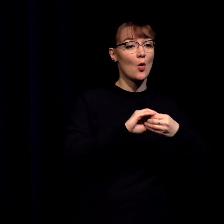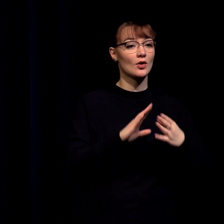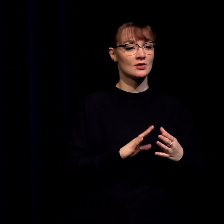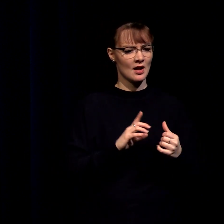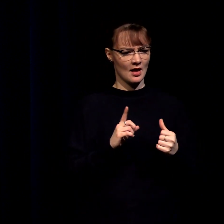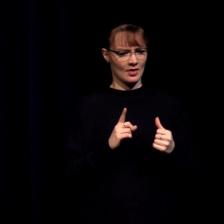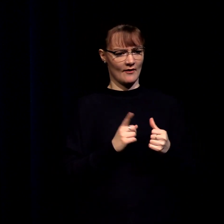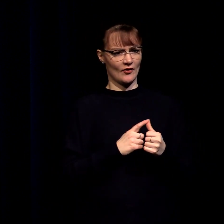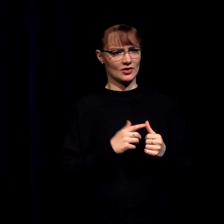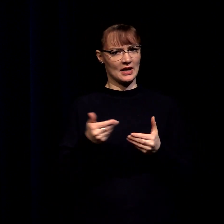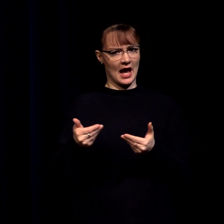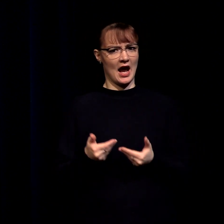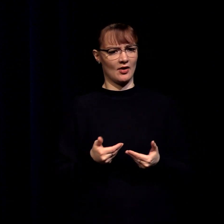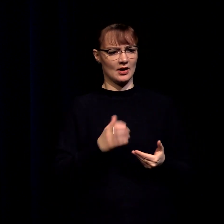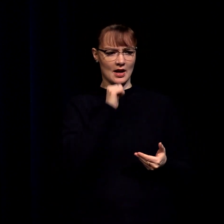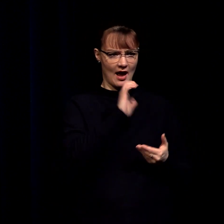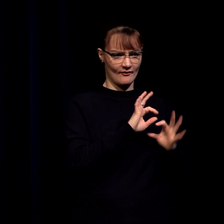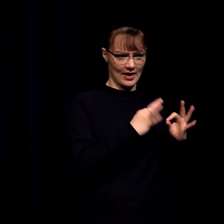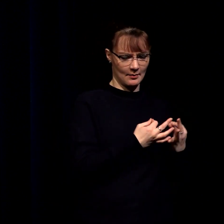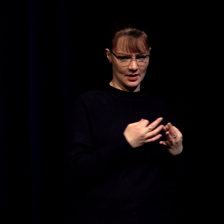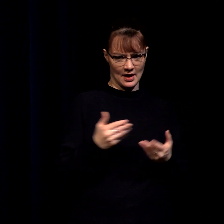employees that aren't family. And it's risky, and it's